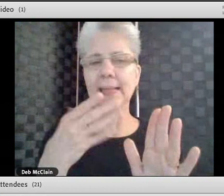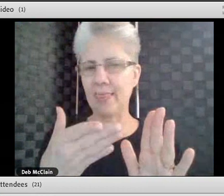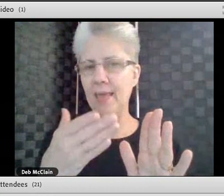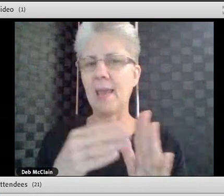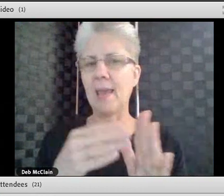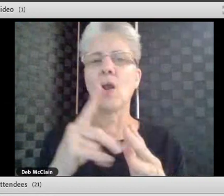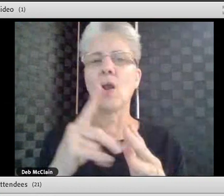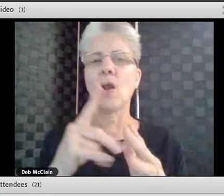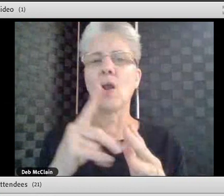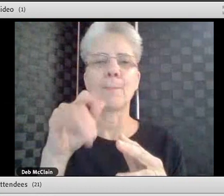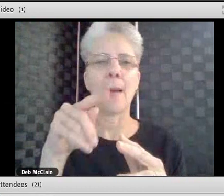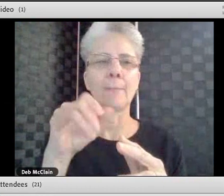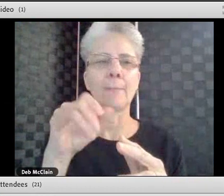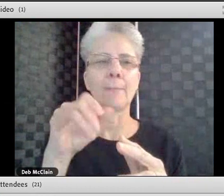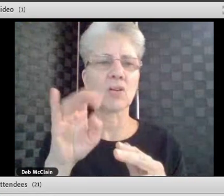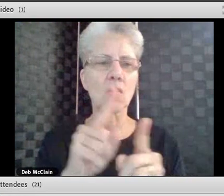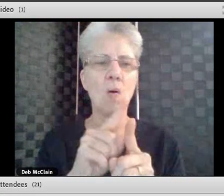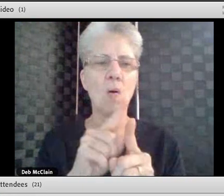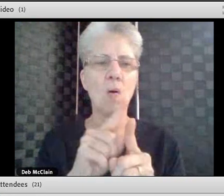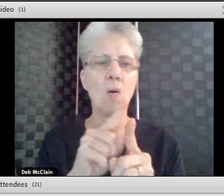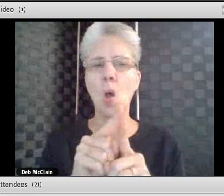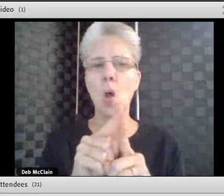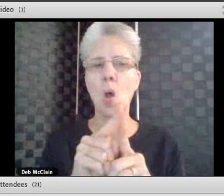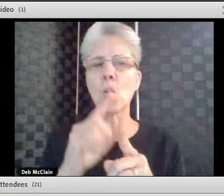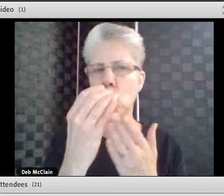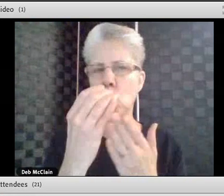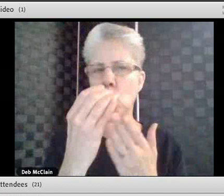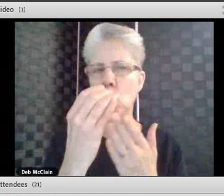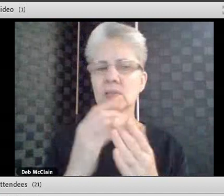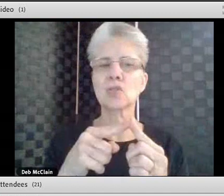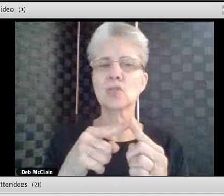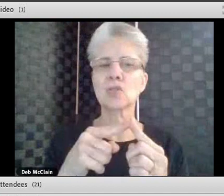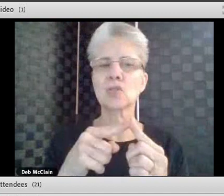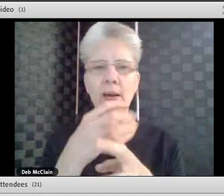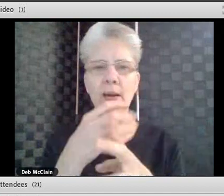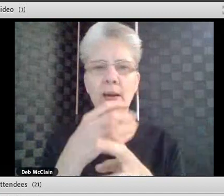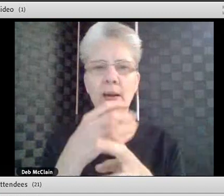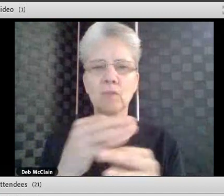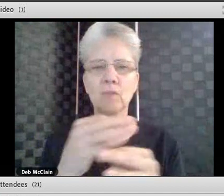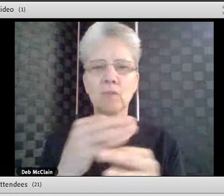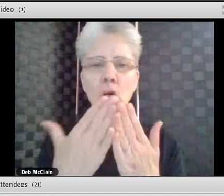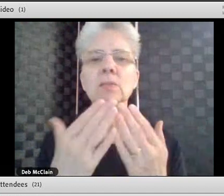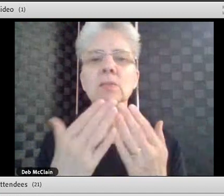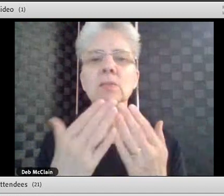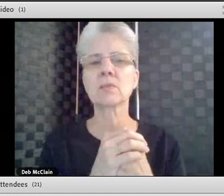That link was there, TED Talks. There's also some courses on training, free books.